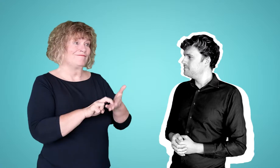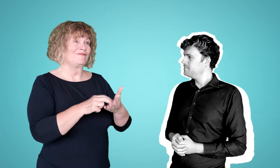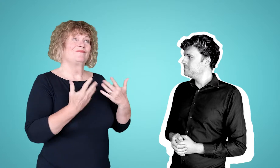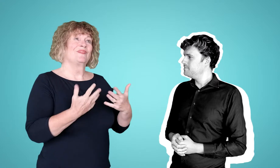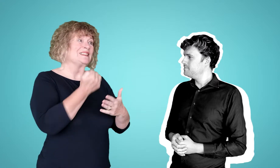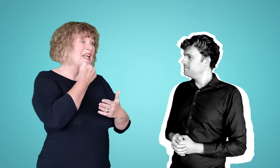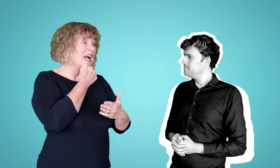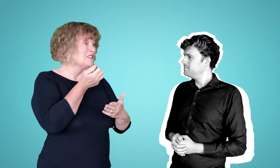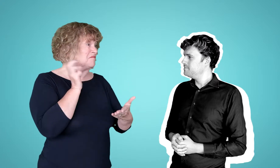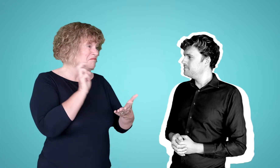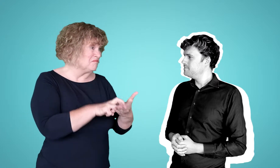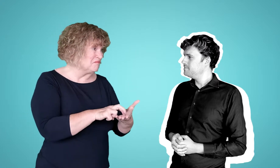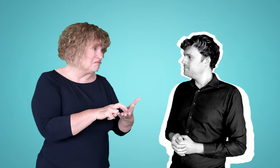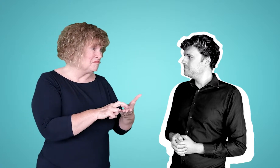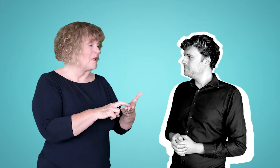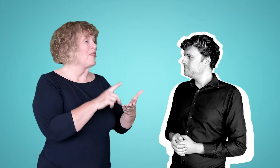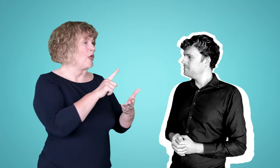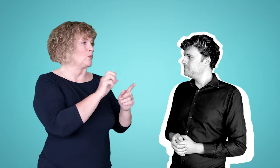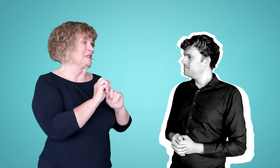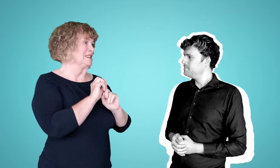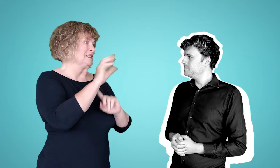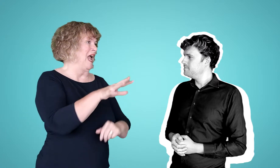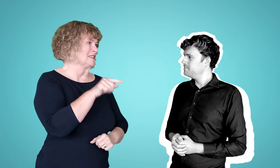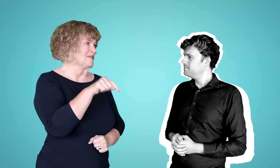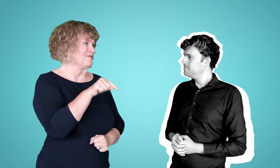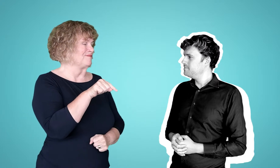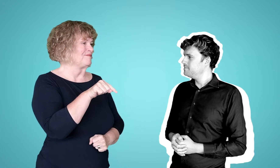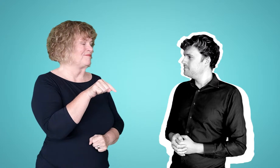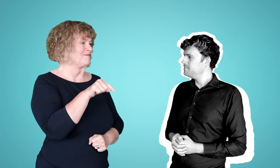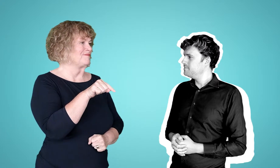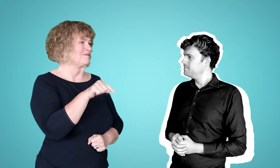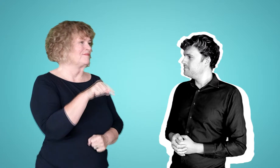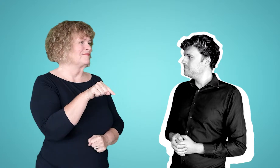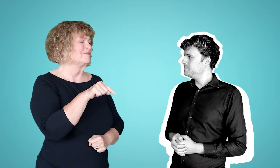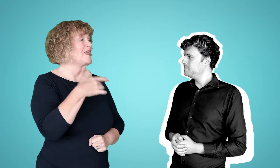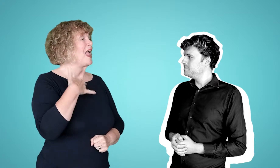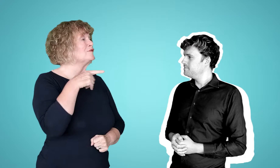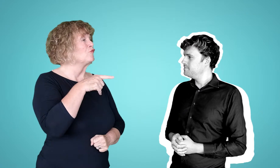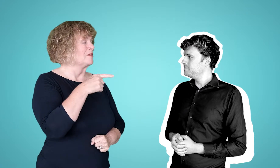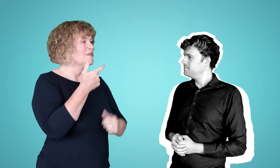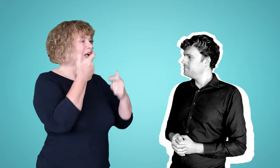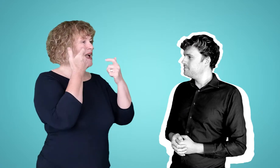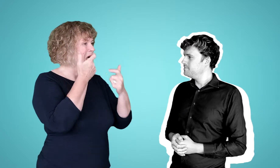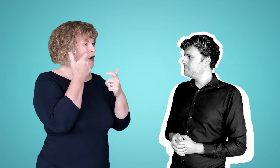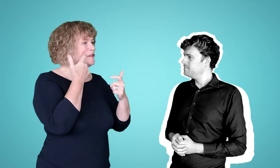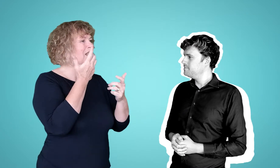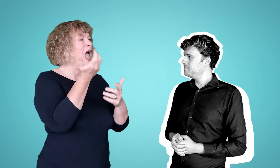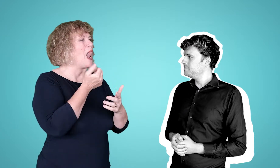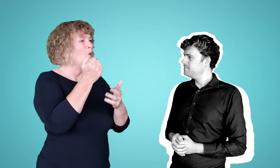Send it to: Carer's Allowance Unit, Mail Handling Site A,